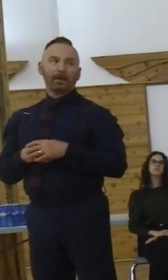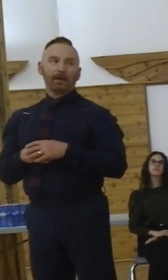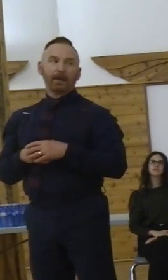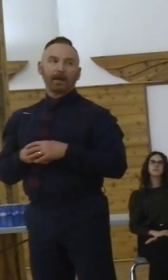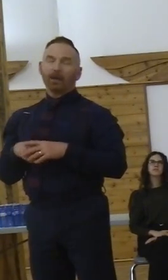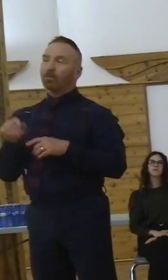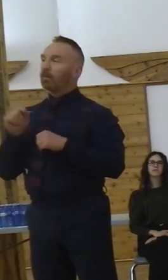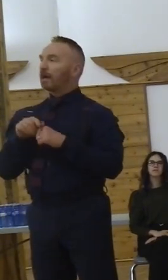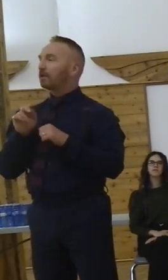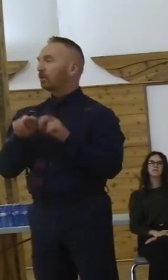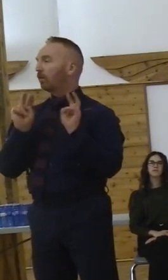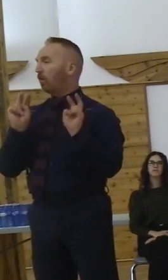and watching them.